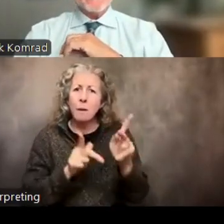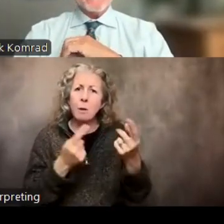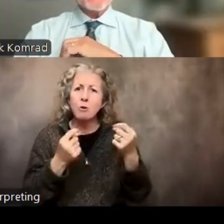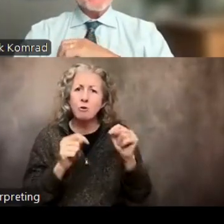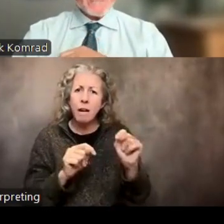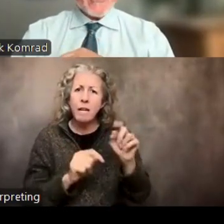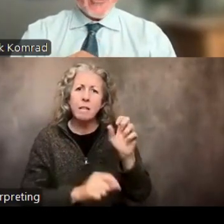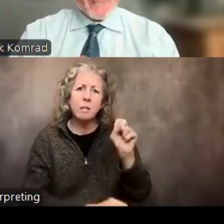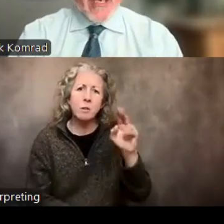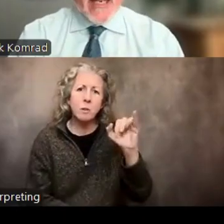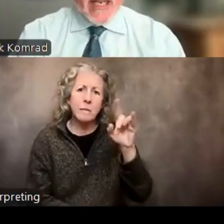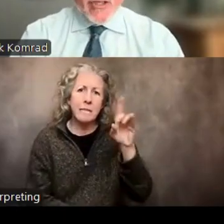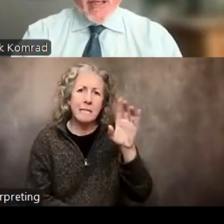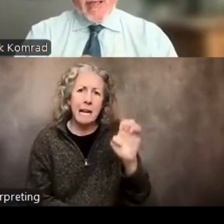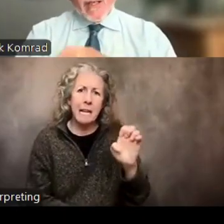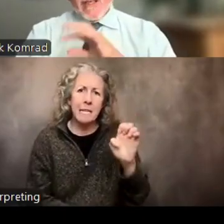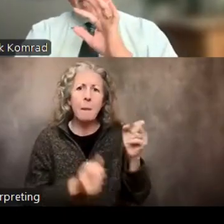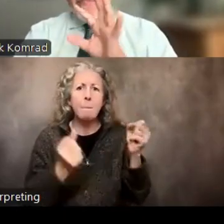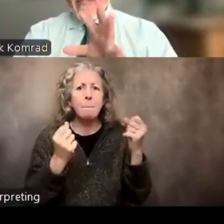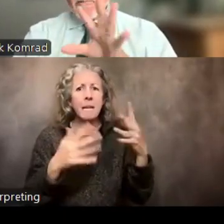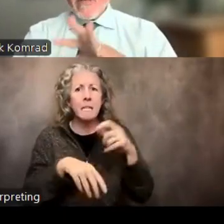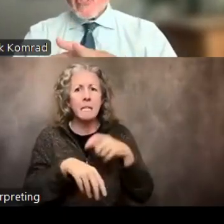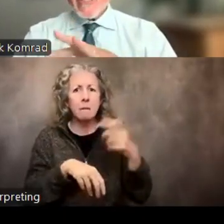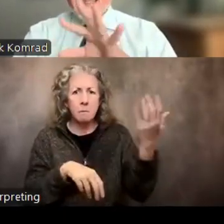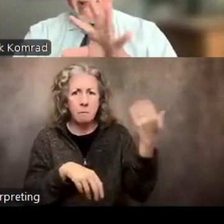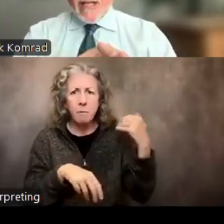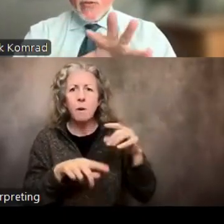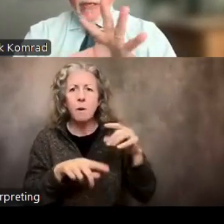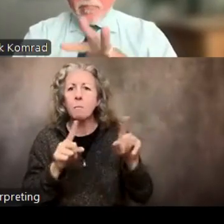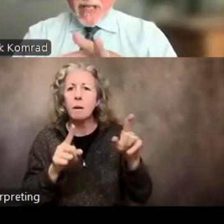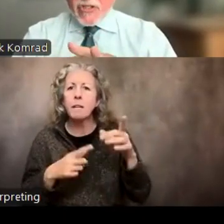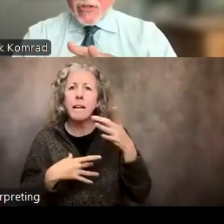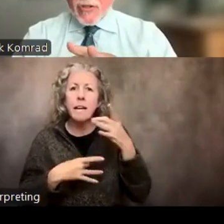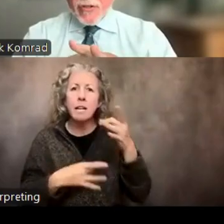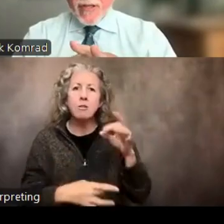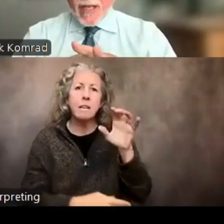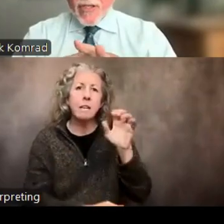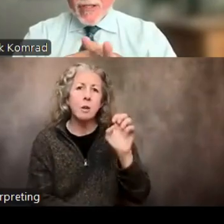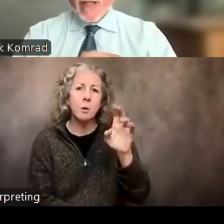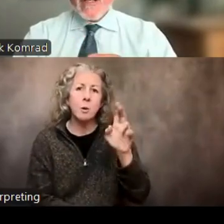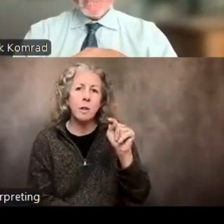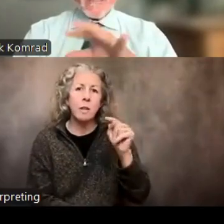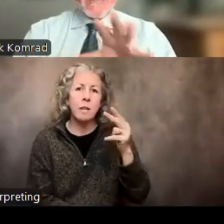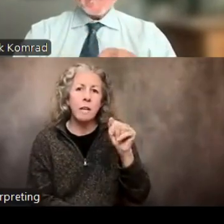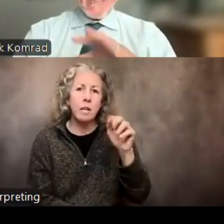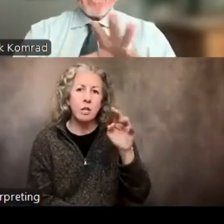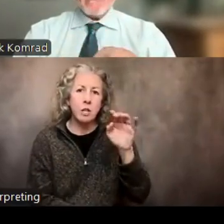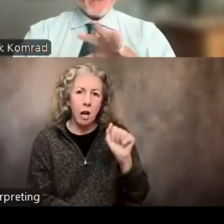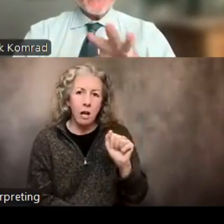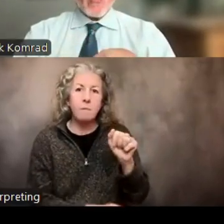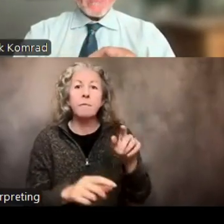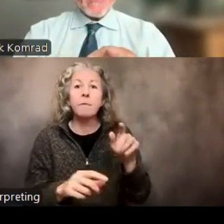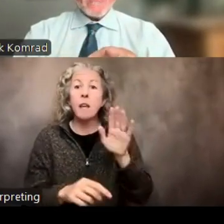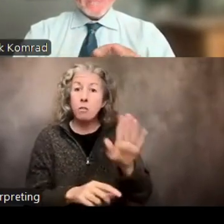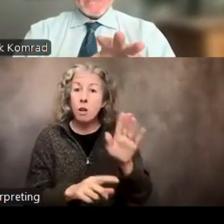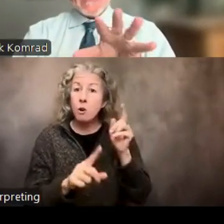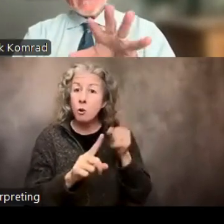interested in euthanasia, but their mission is not to administer euthanasia, But to get people talking and to